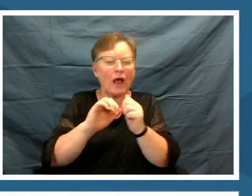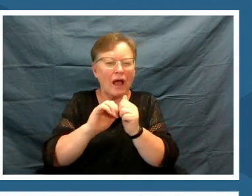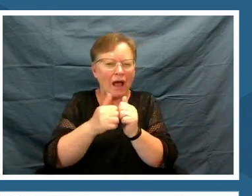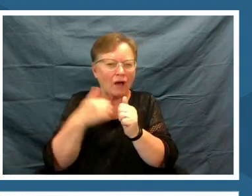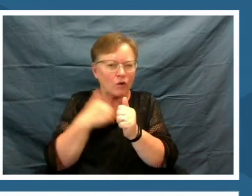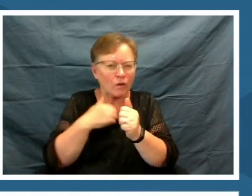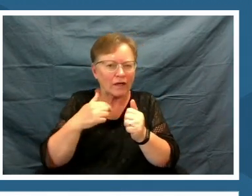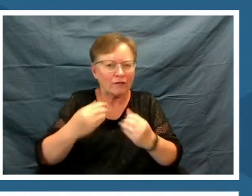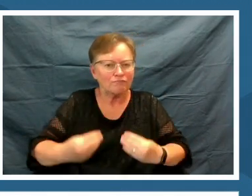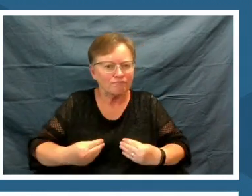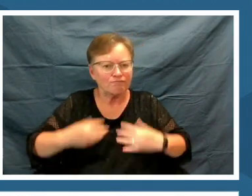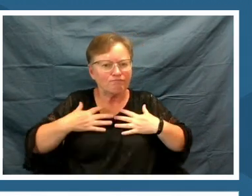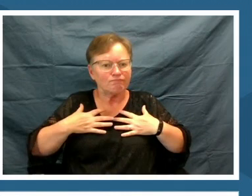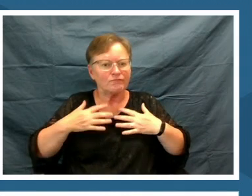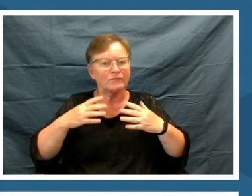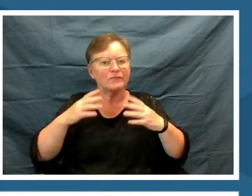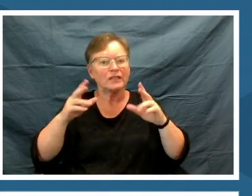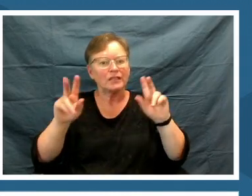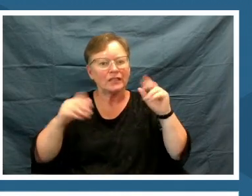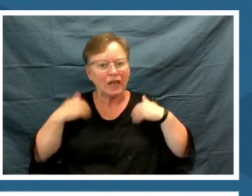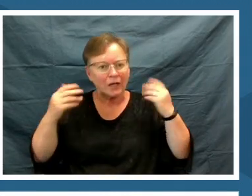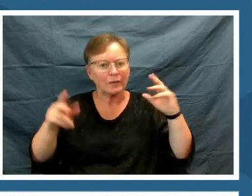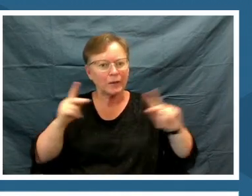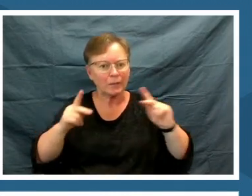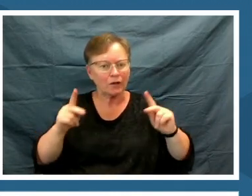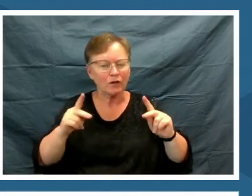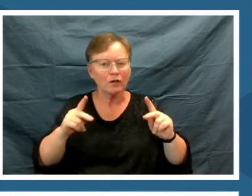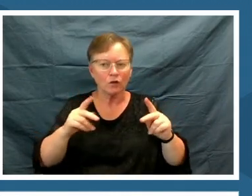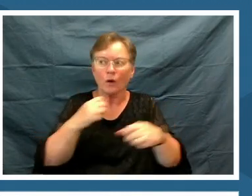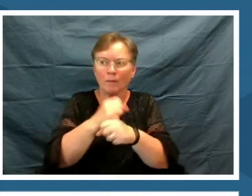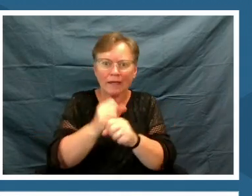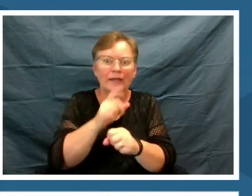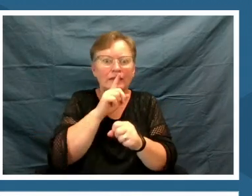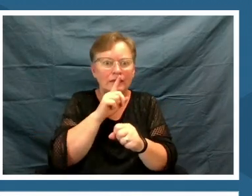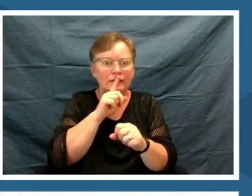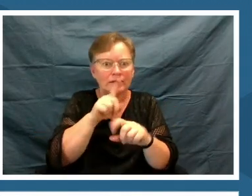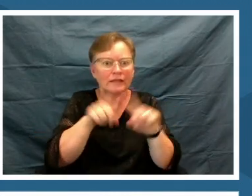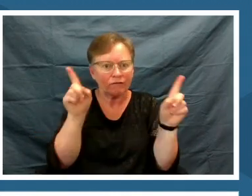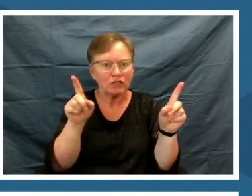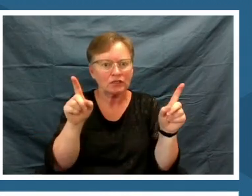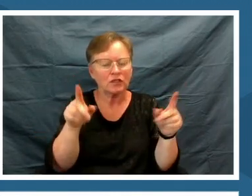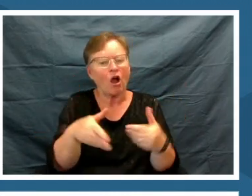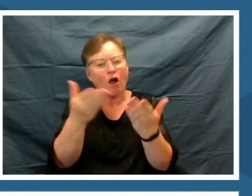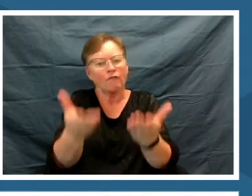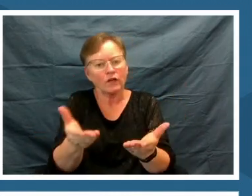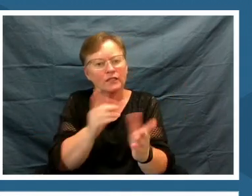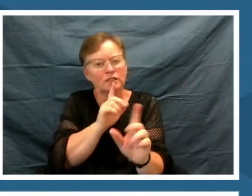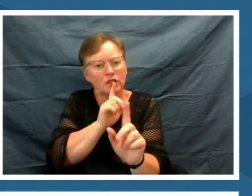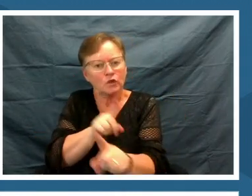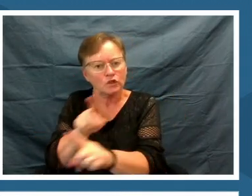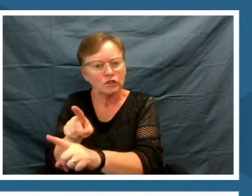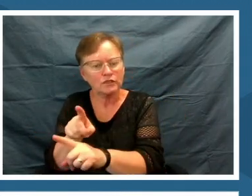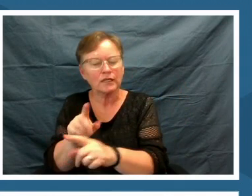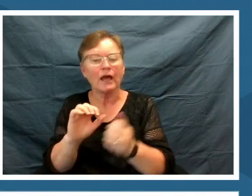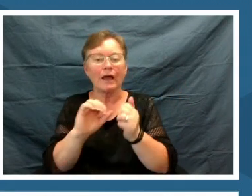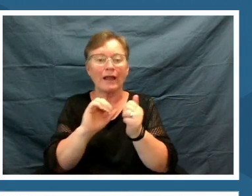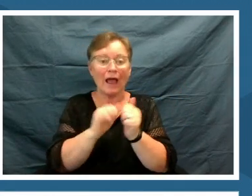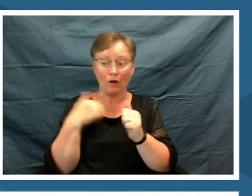out here making a difference and offering solutions and how can we as a